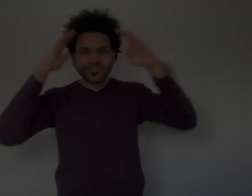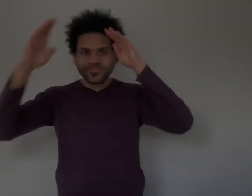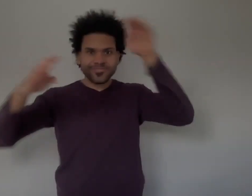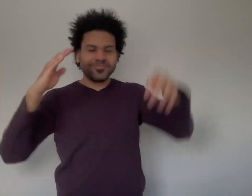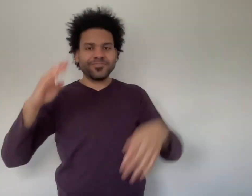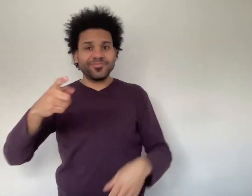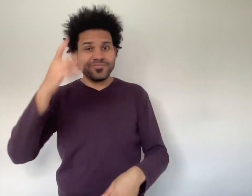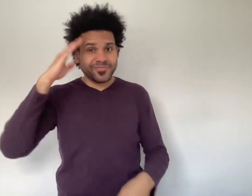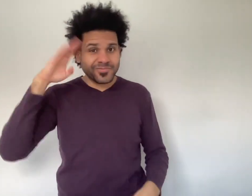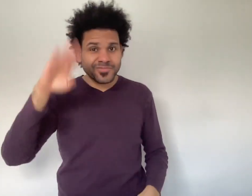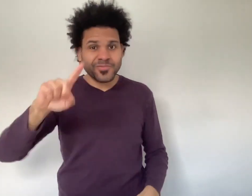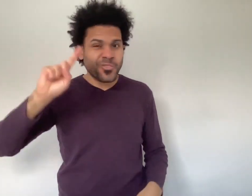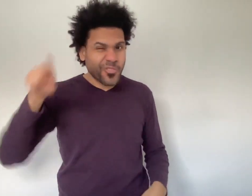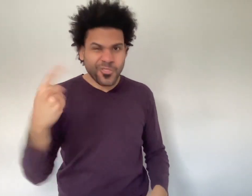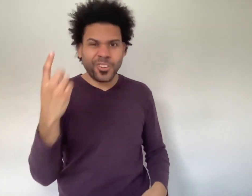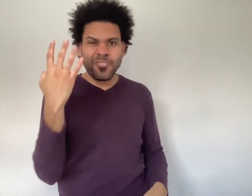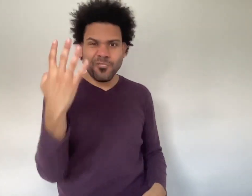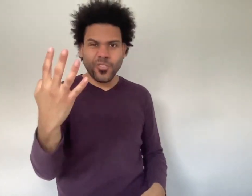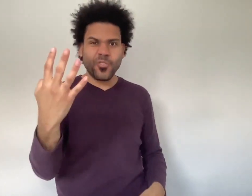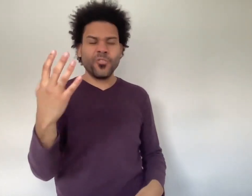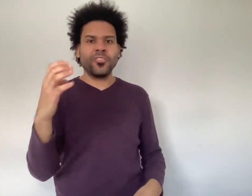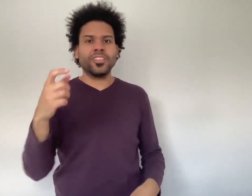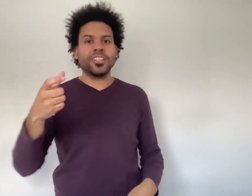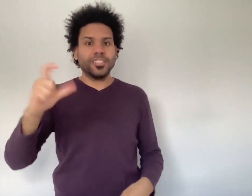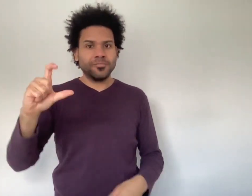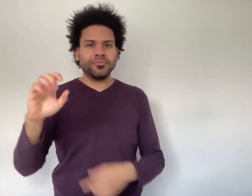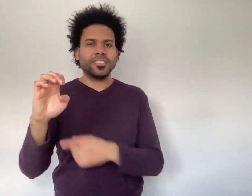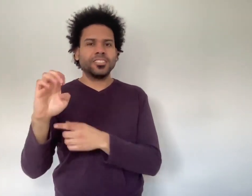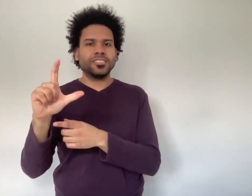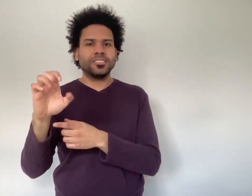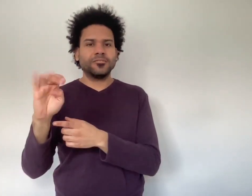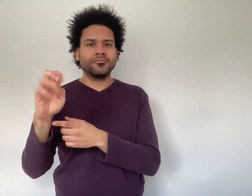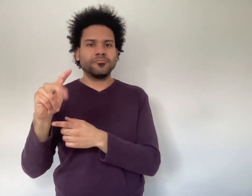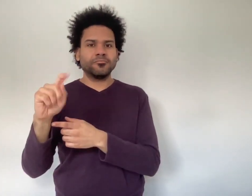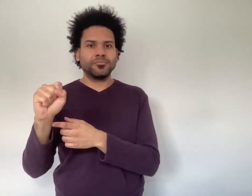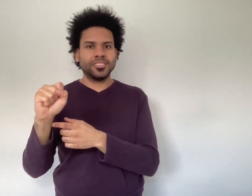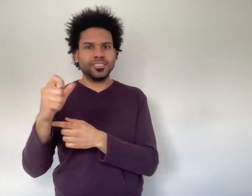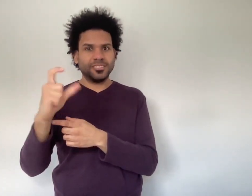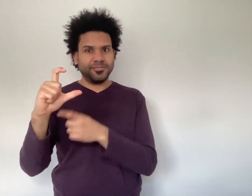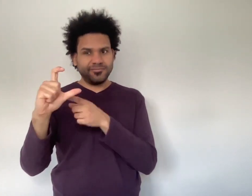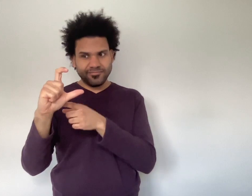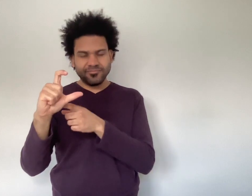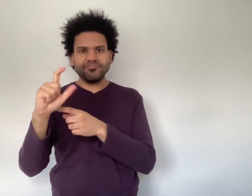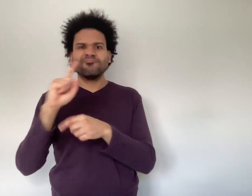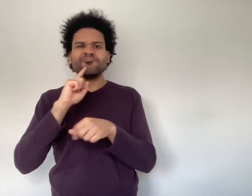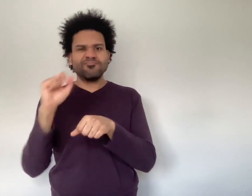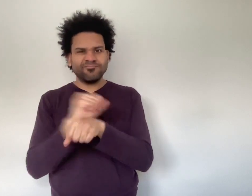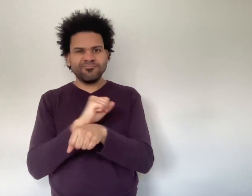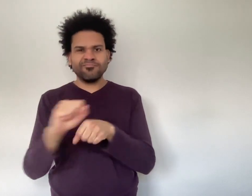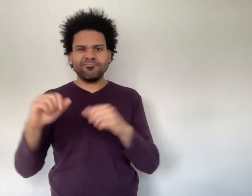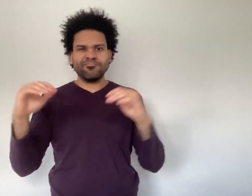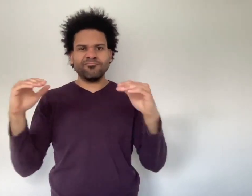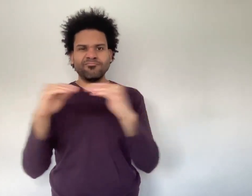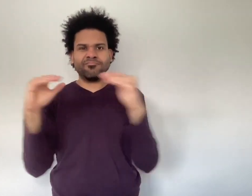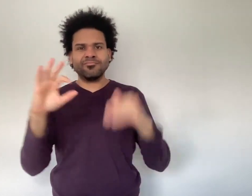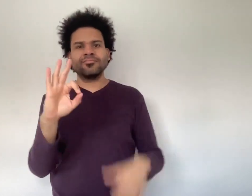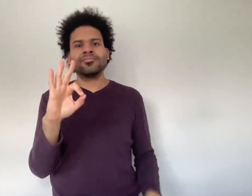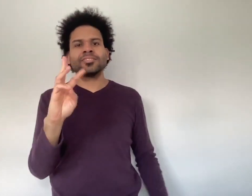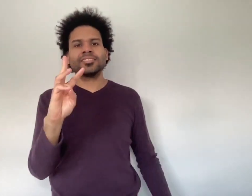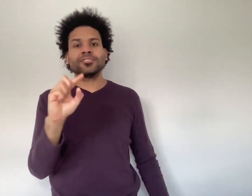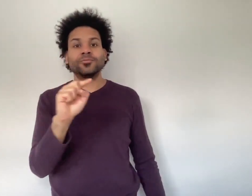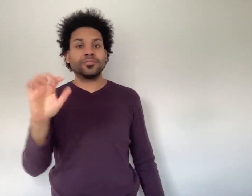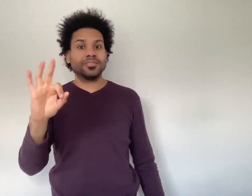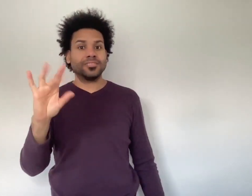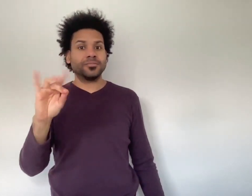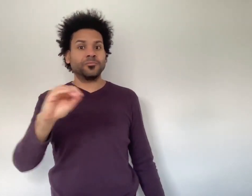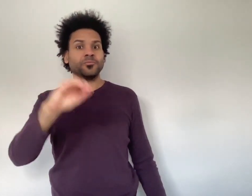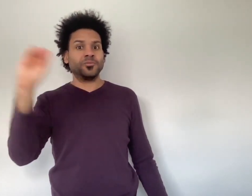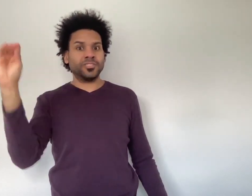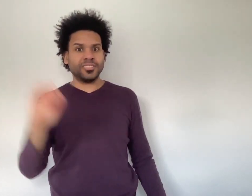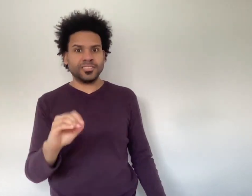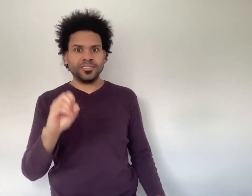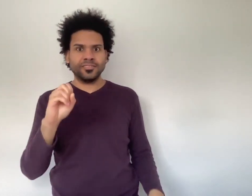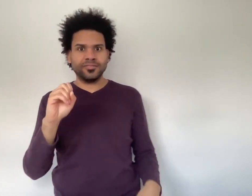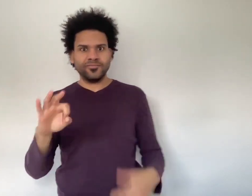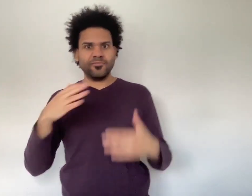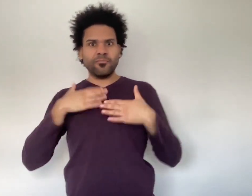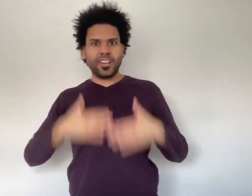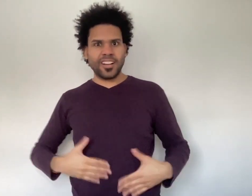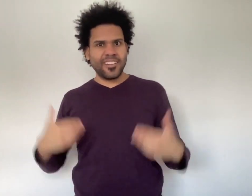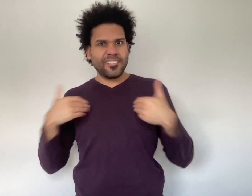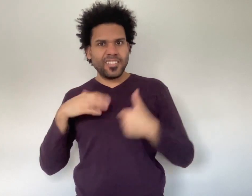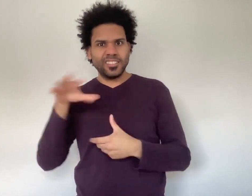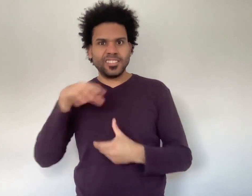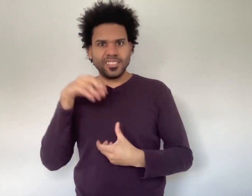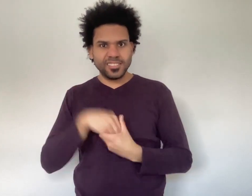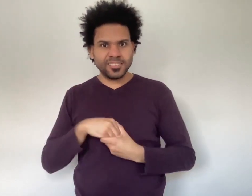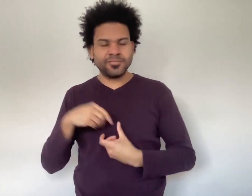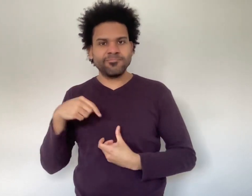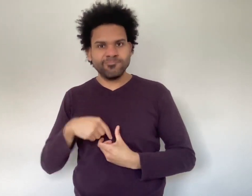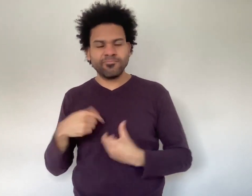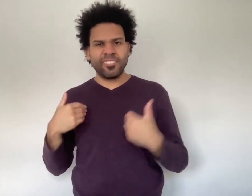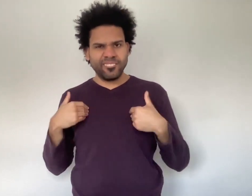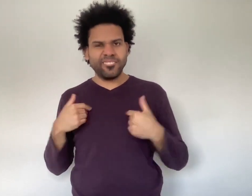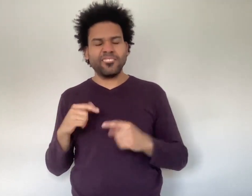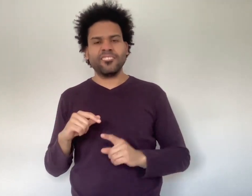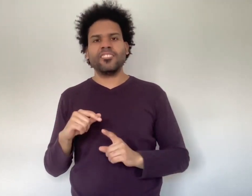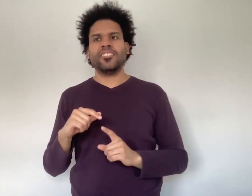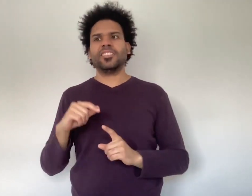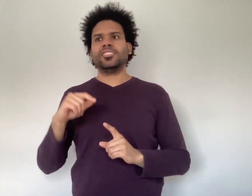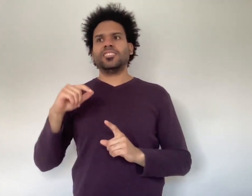Hello! Did you know there are 96-98% of your body is made up of 4 key elements?